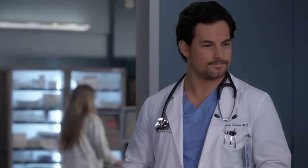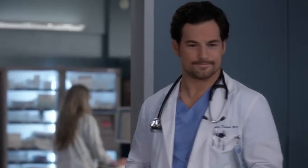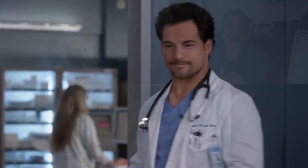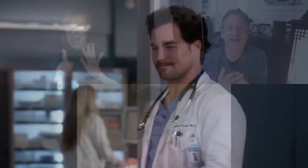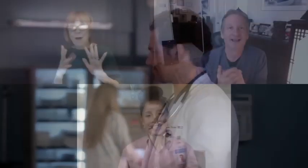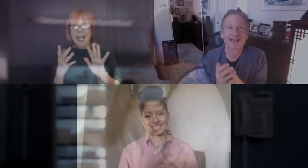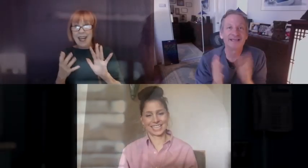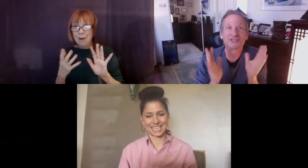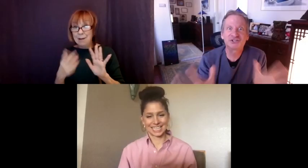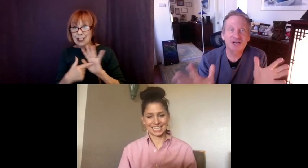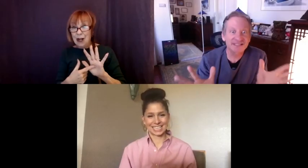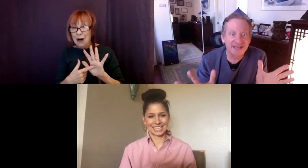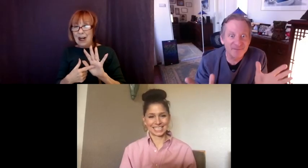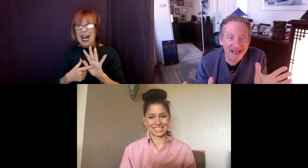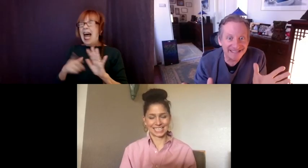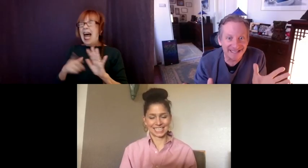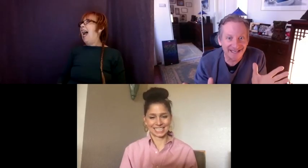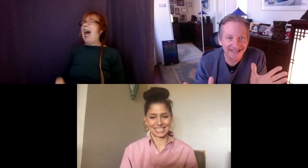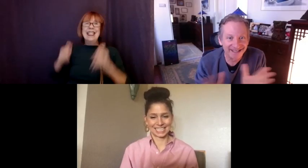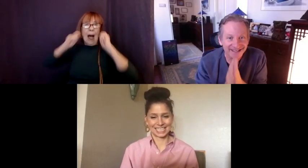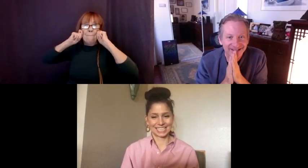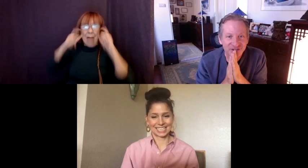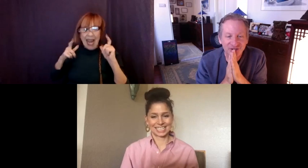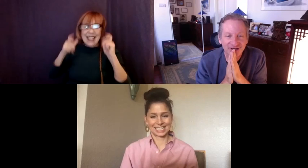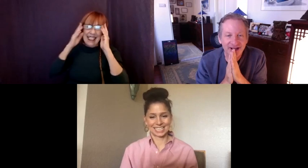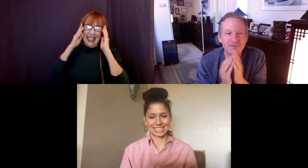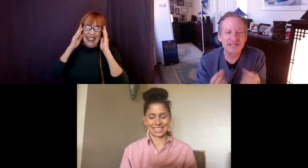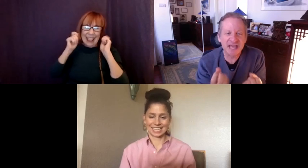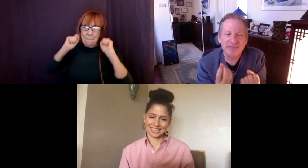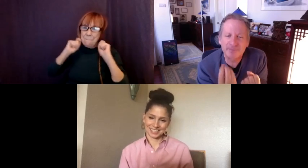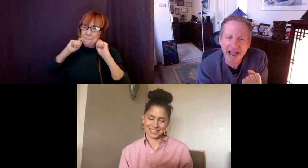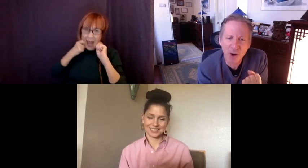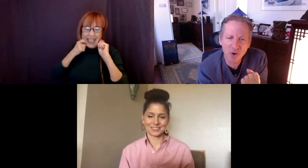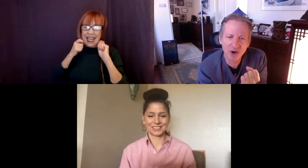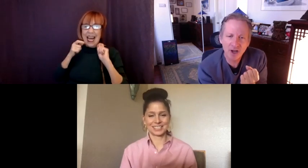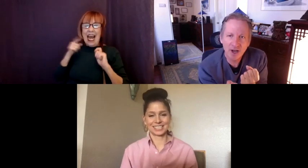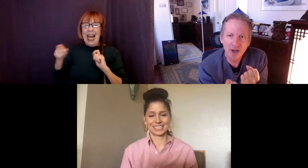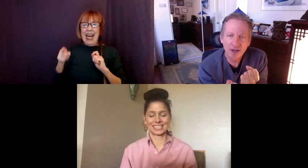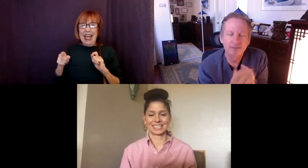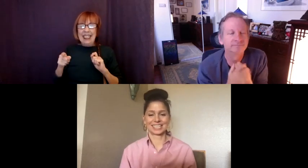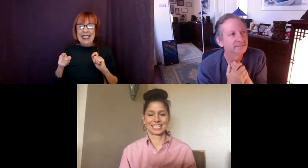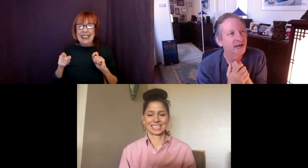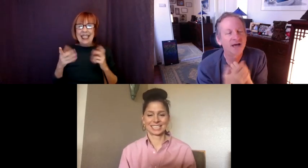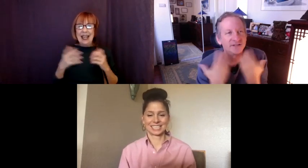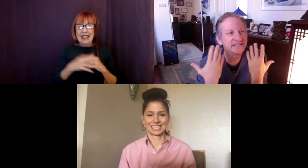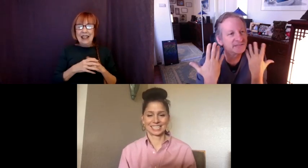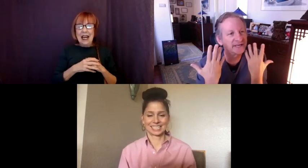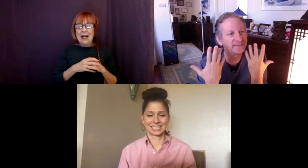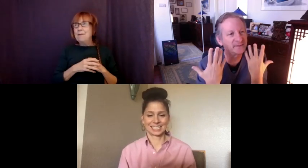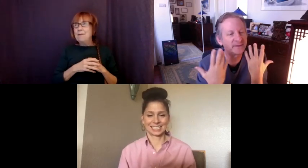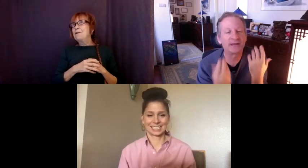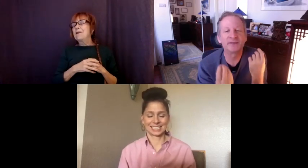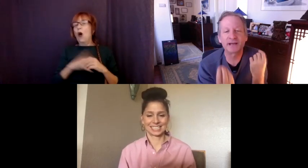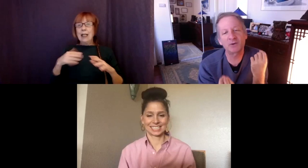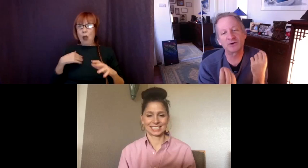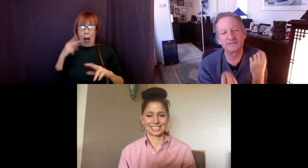DAVID - It's just amazing. I mean, it's a power. I mean this is what came to my mind. The power of